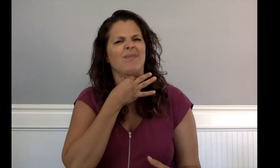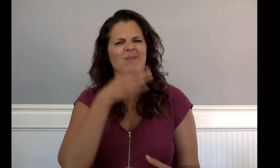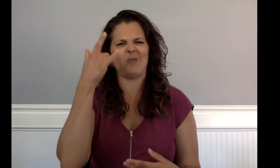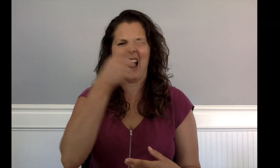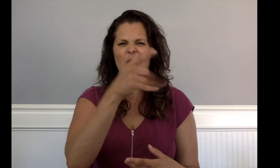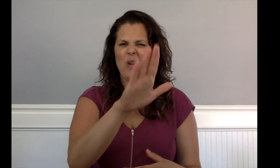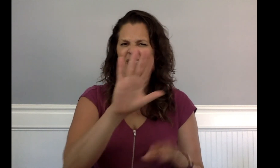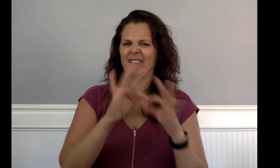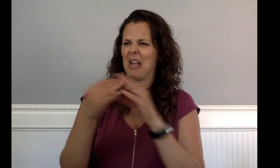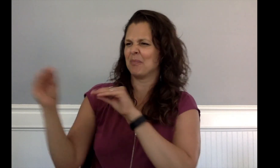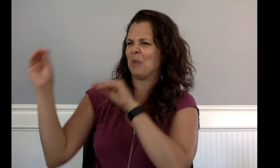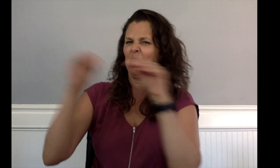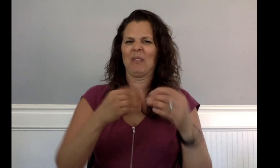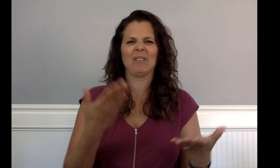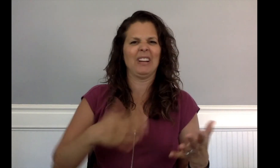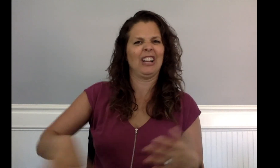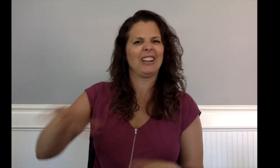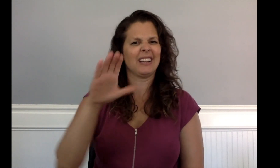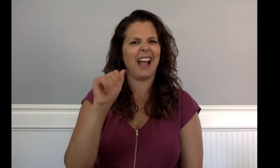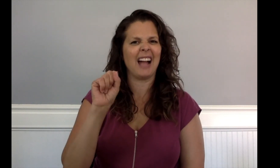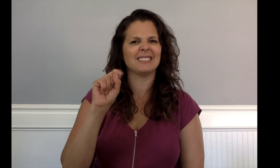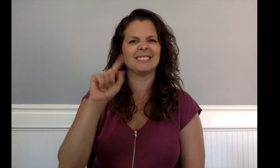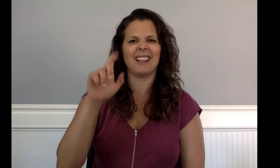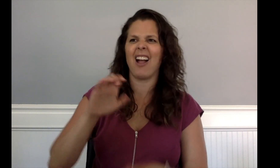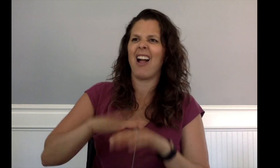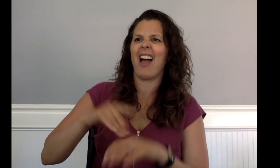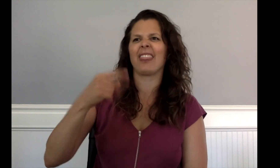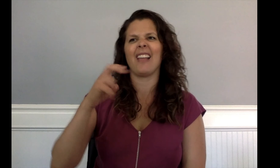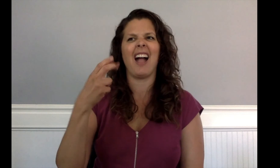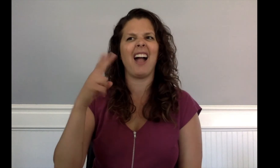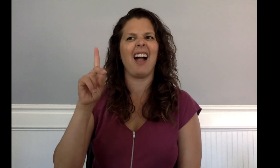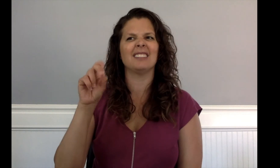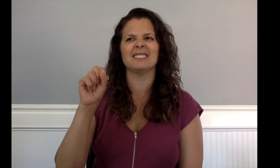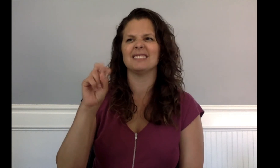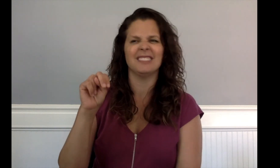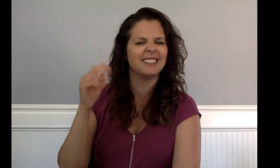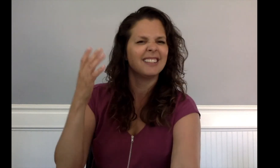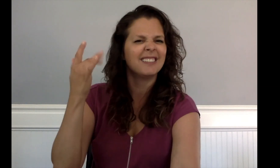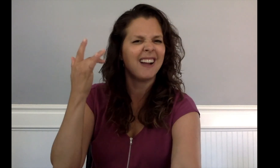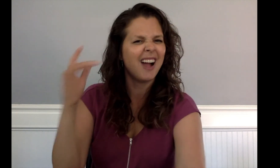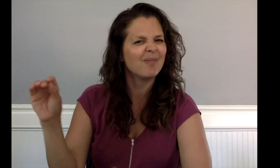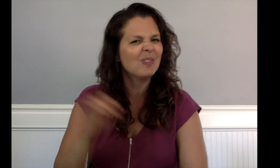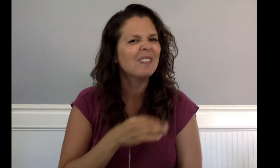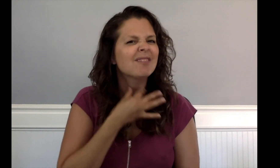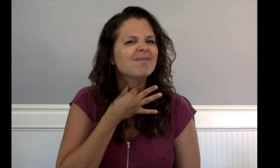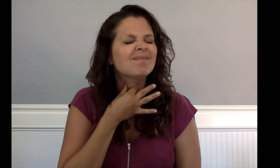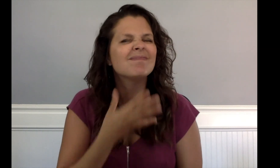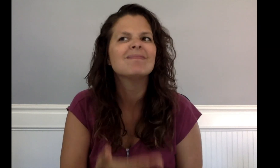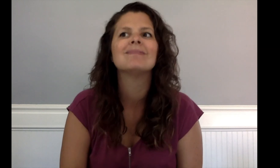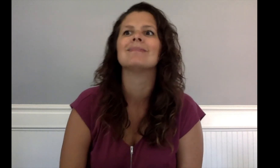why did your family move to Castle-on-the-Hudson?”